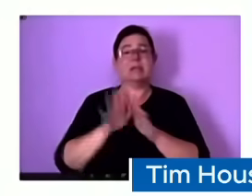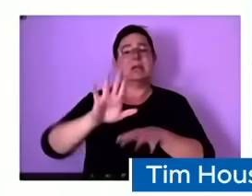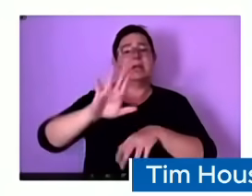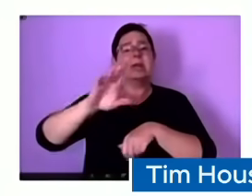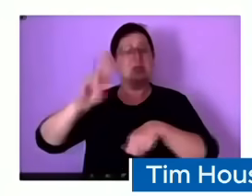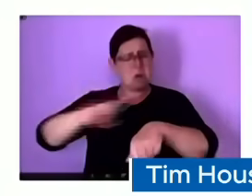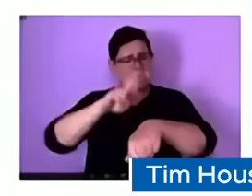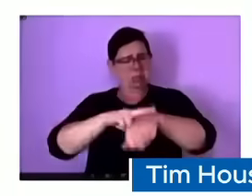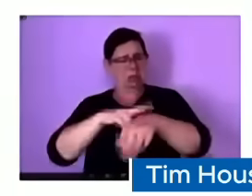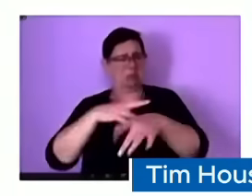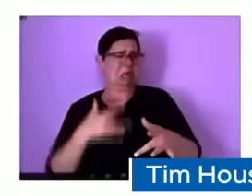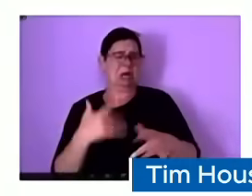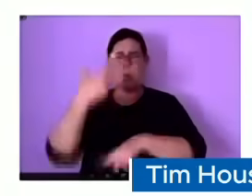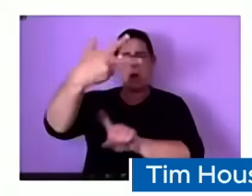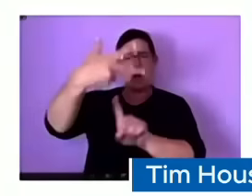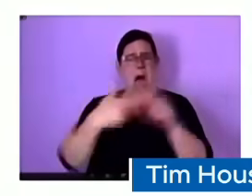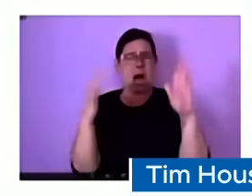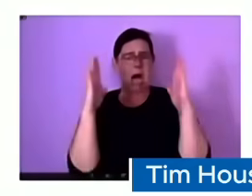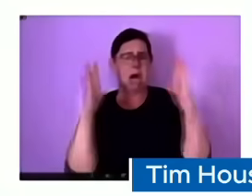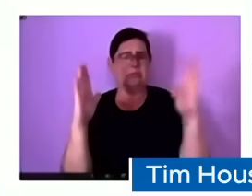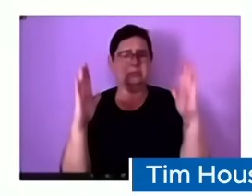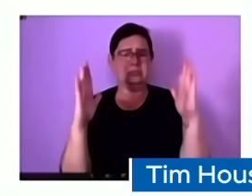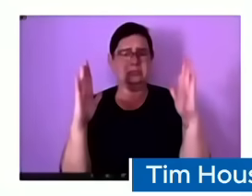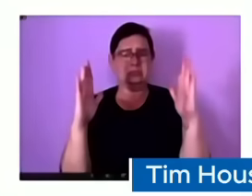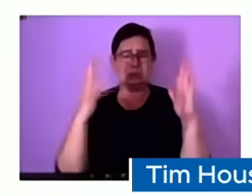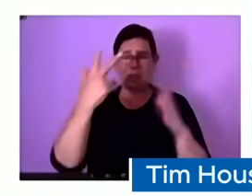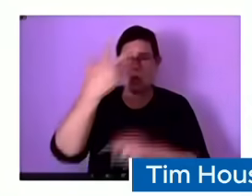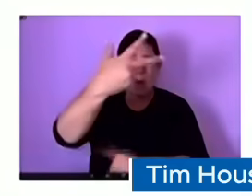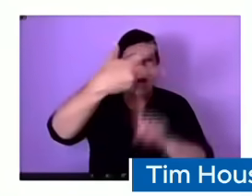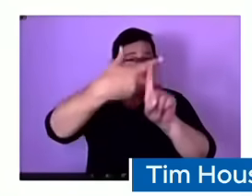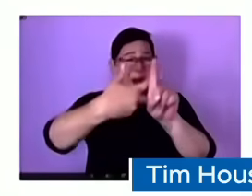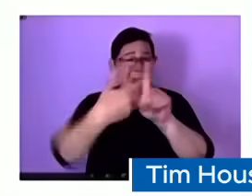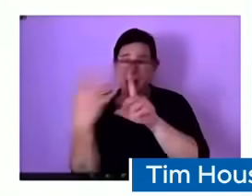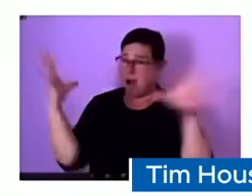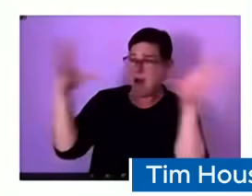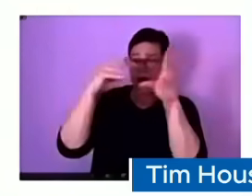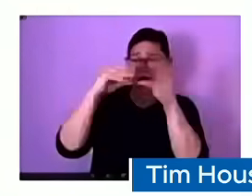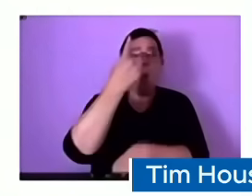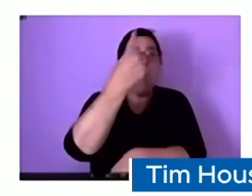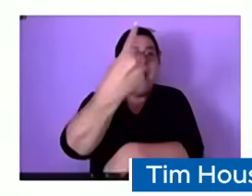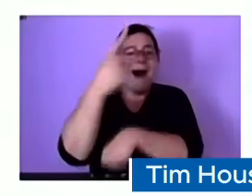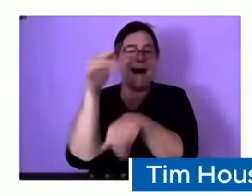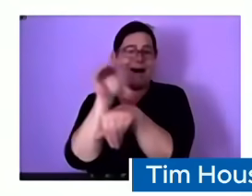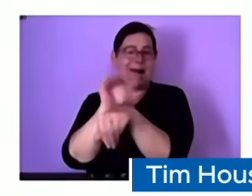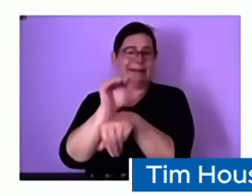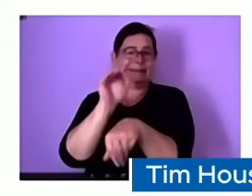WE'VE GOT THREE MONTHS' WORTH OF RAIN IN LESS THAN 24 HOURS. IT CAME FAST, AND IT CAME